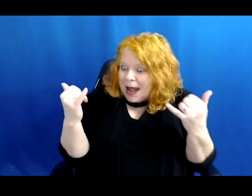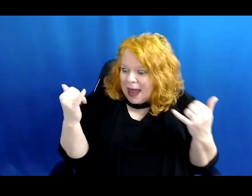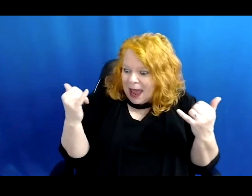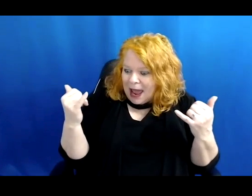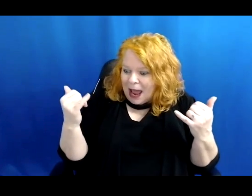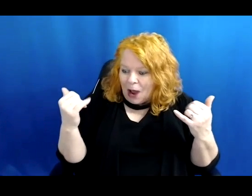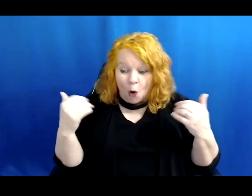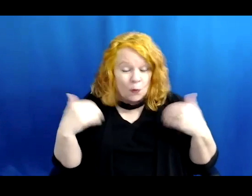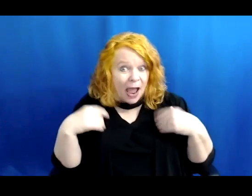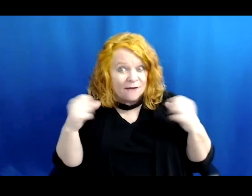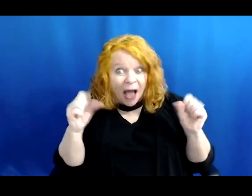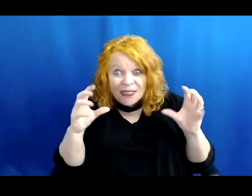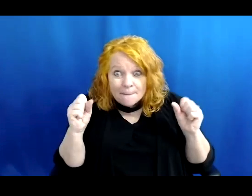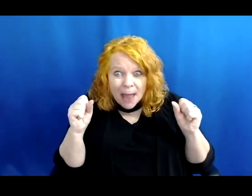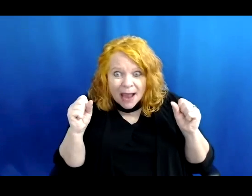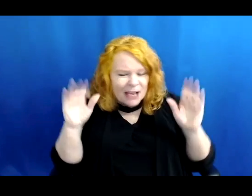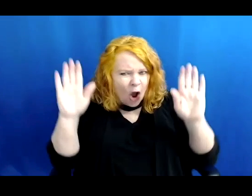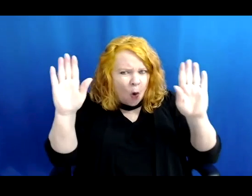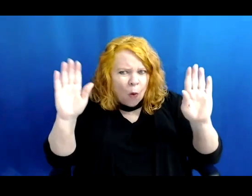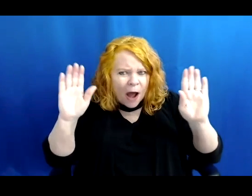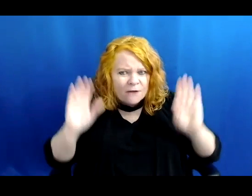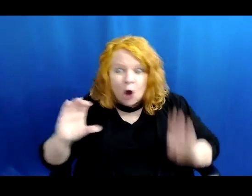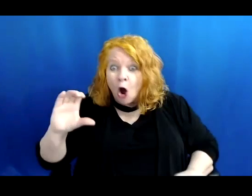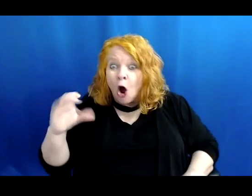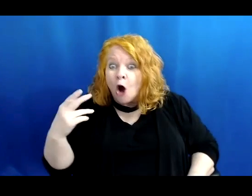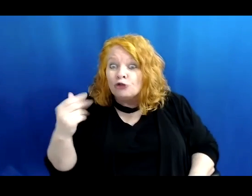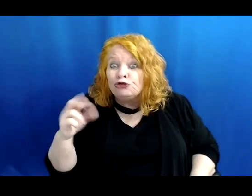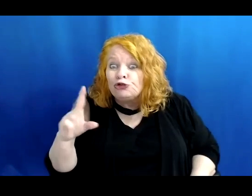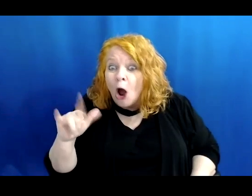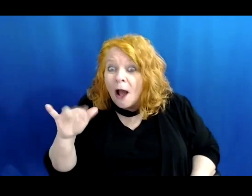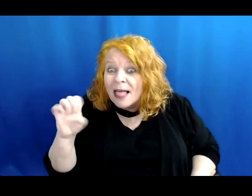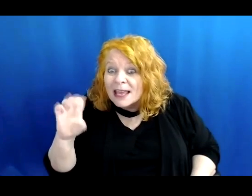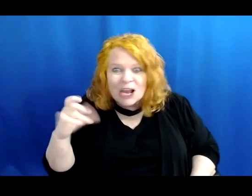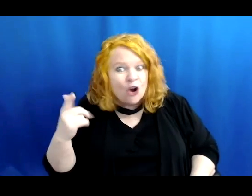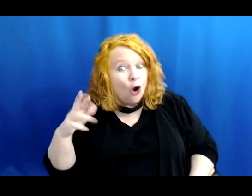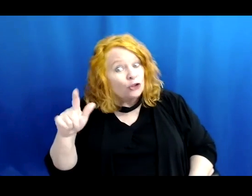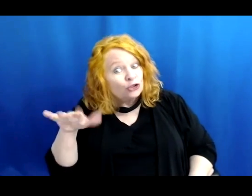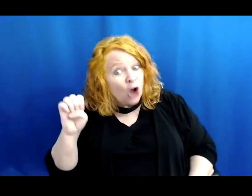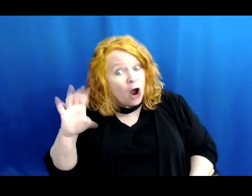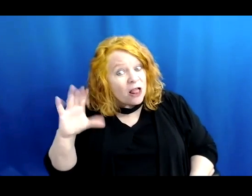Marian. Marian. WOOH. WOOH. We have now got the amazing, wonderful, Charlie,